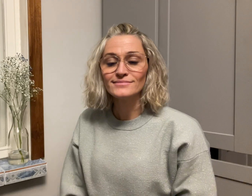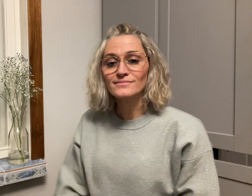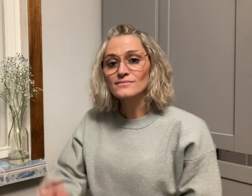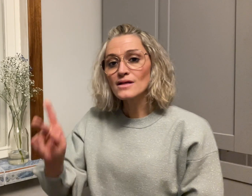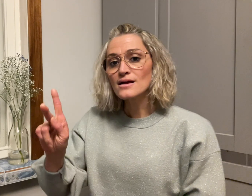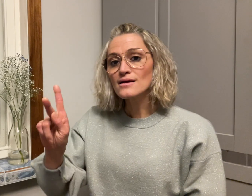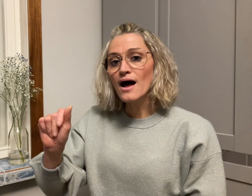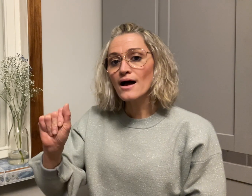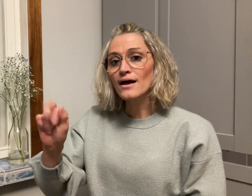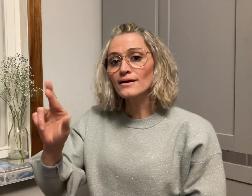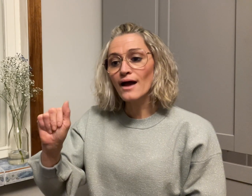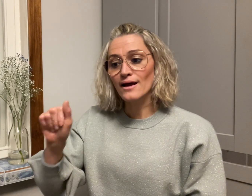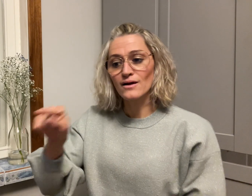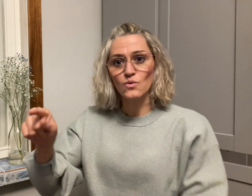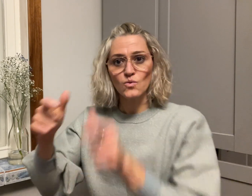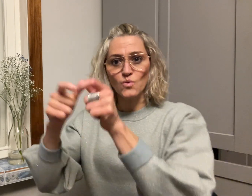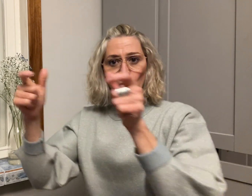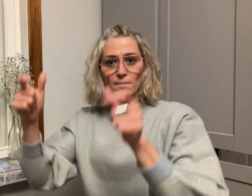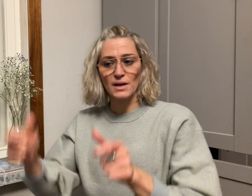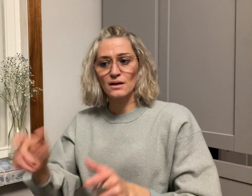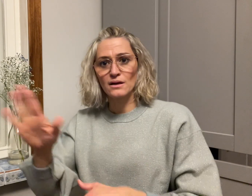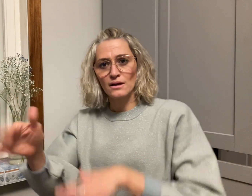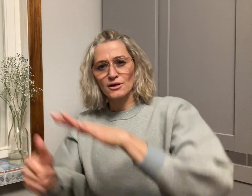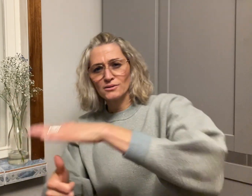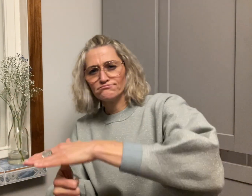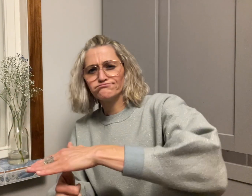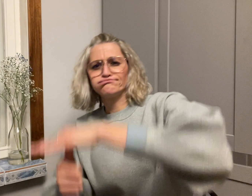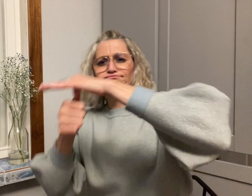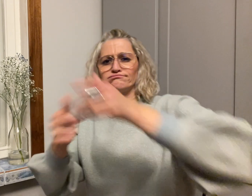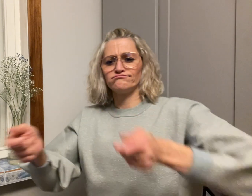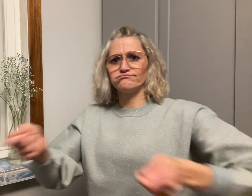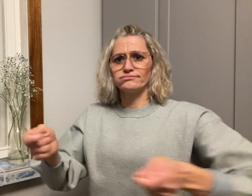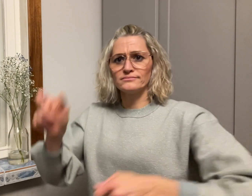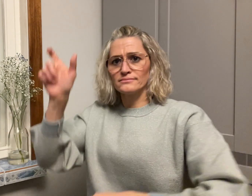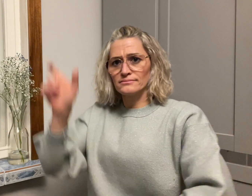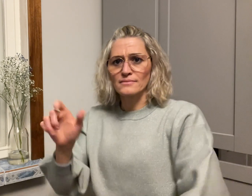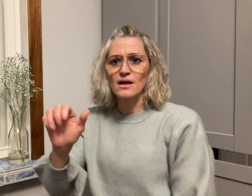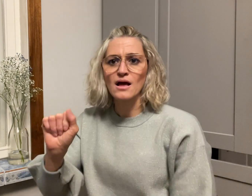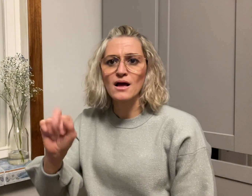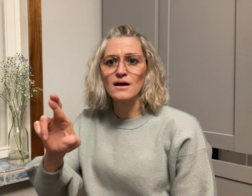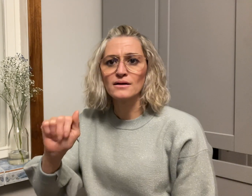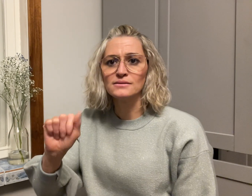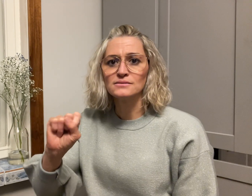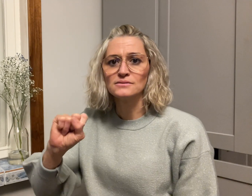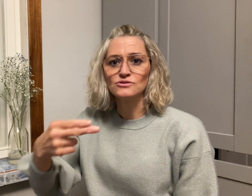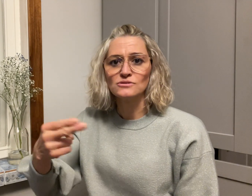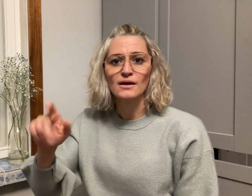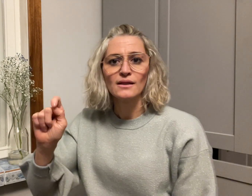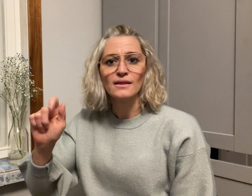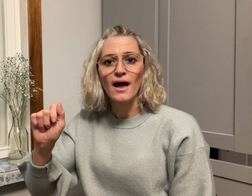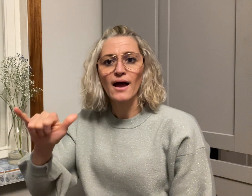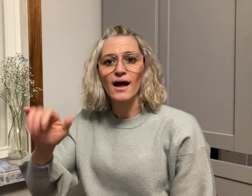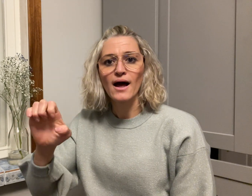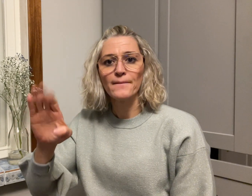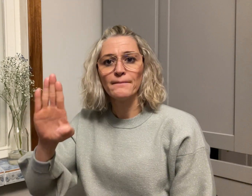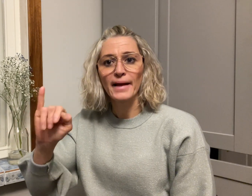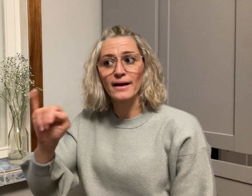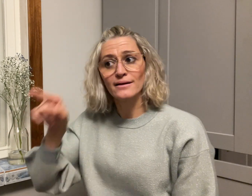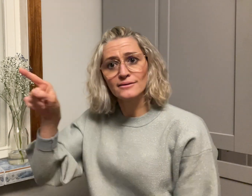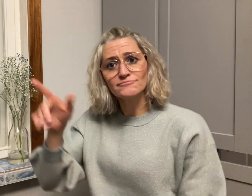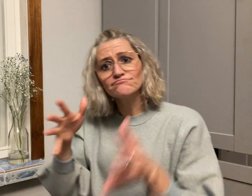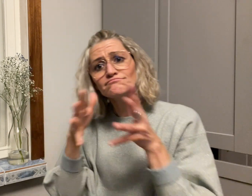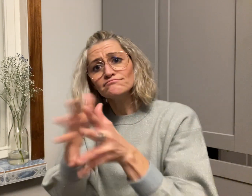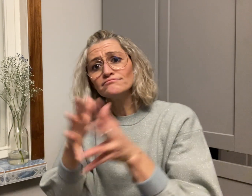Kara’s CEO, Arash Tayebi, explained closed captions are